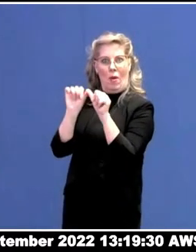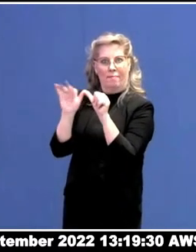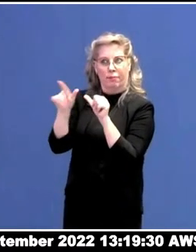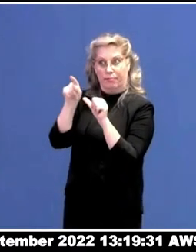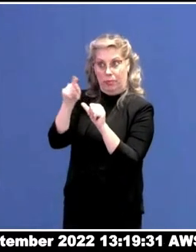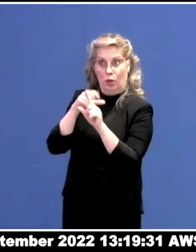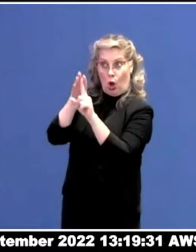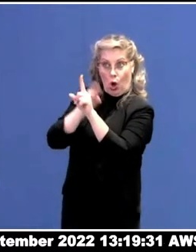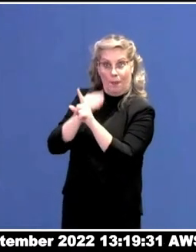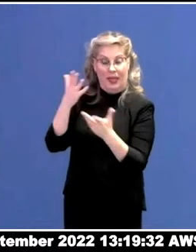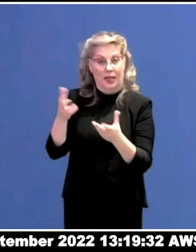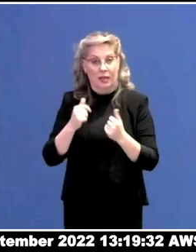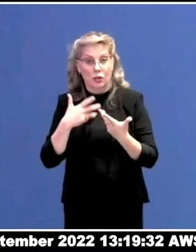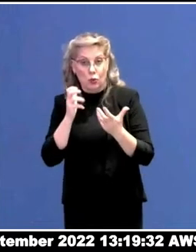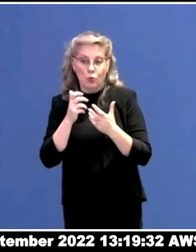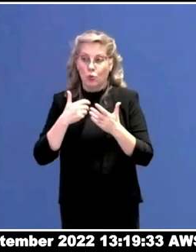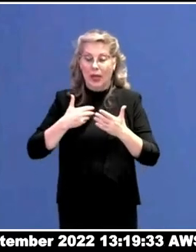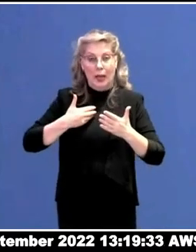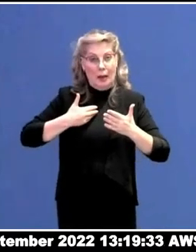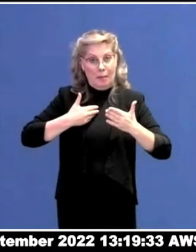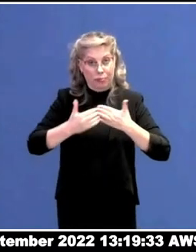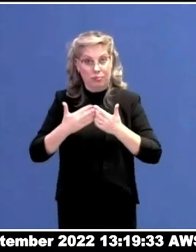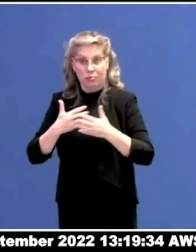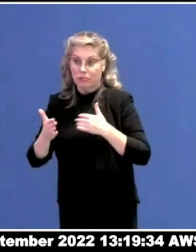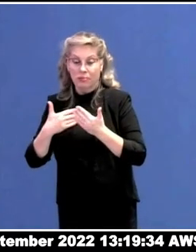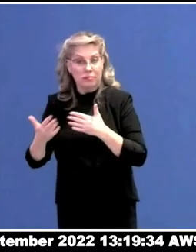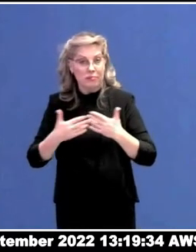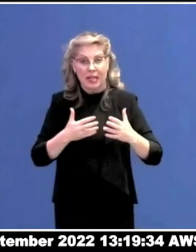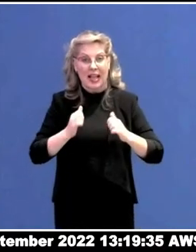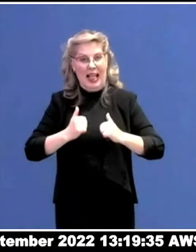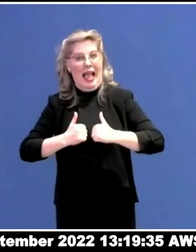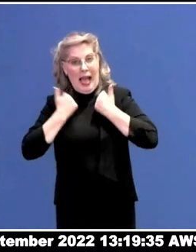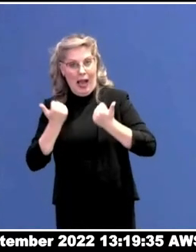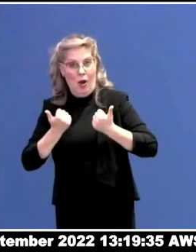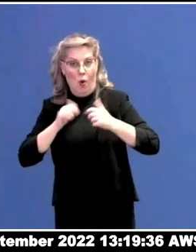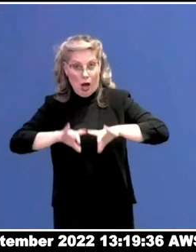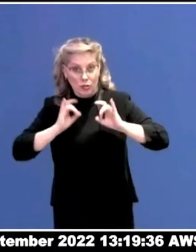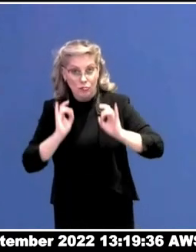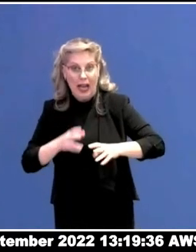problems that each of you has articulated very clearly, but, as we all know, have been